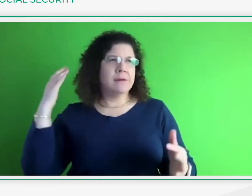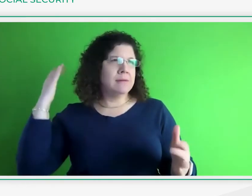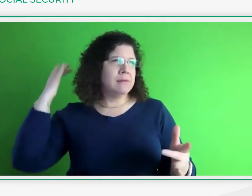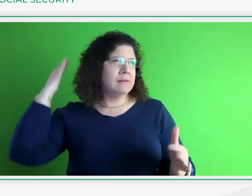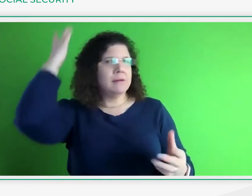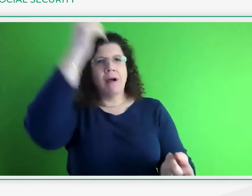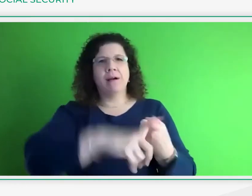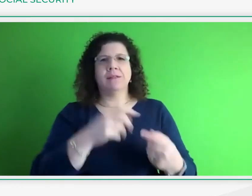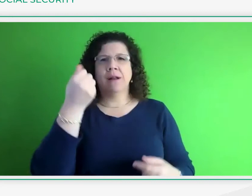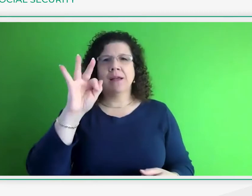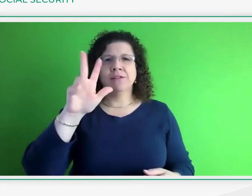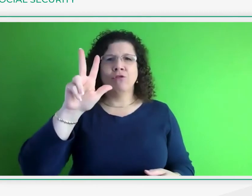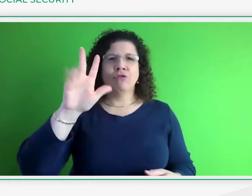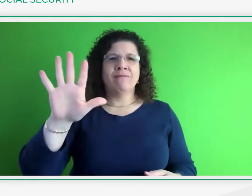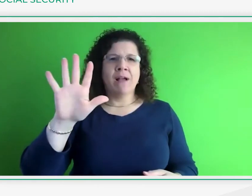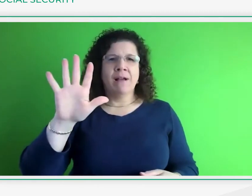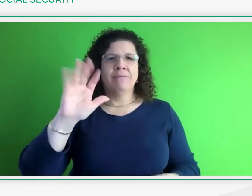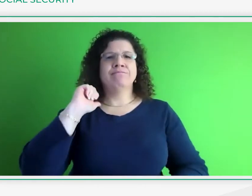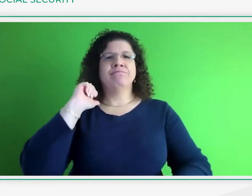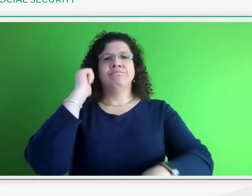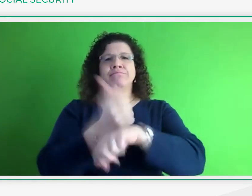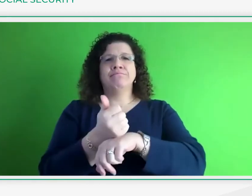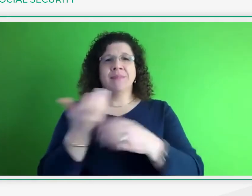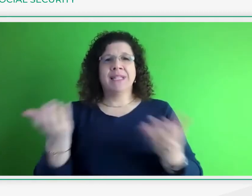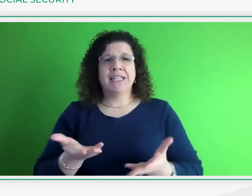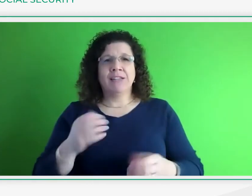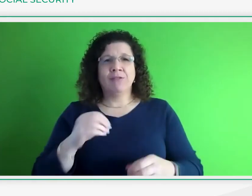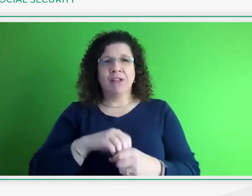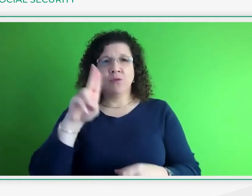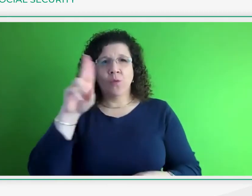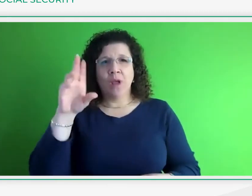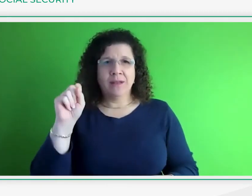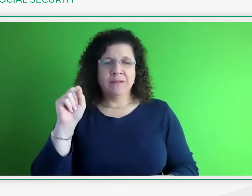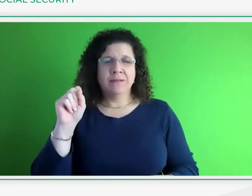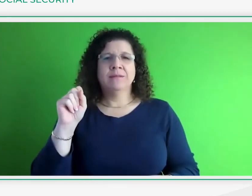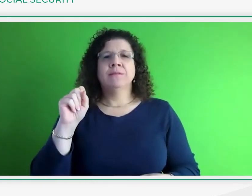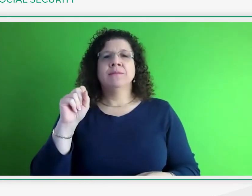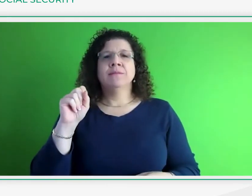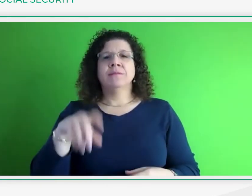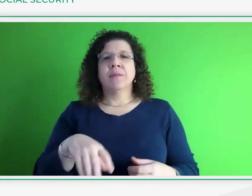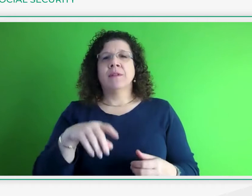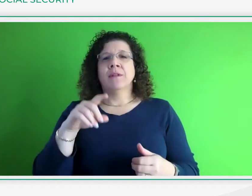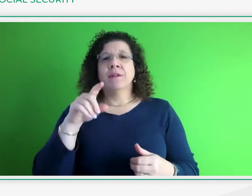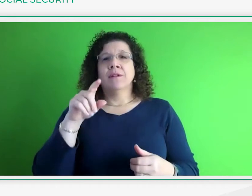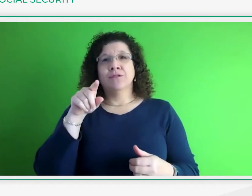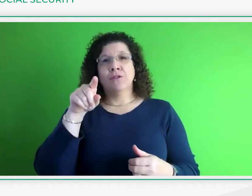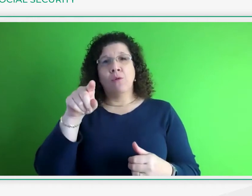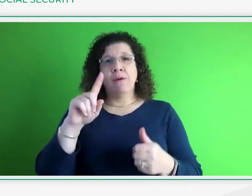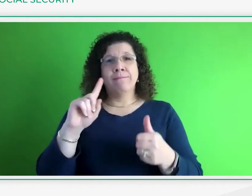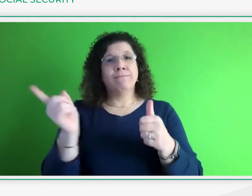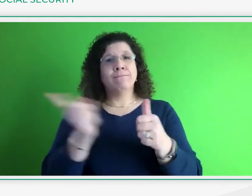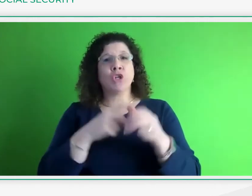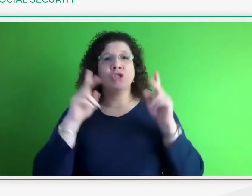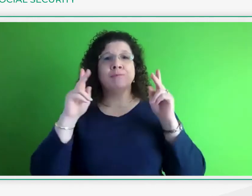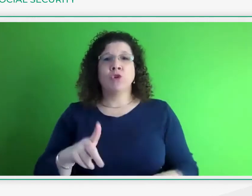But then, many years later in the United States, 1935, it was instituted here.